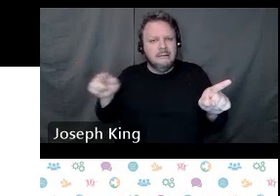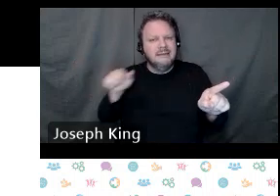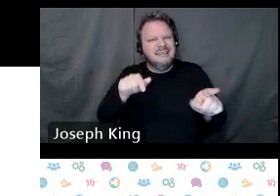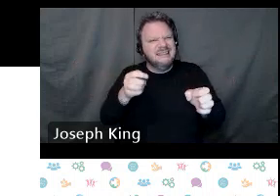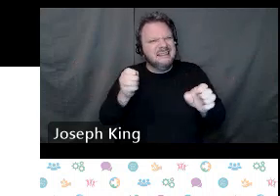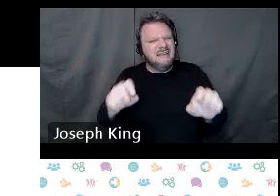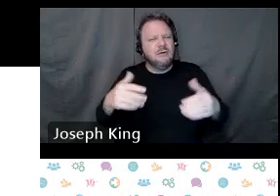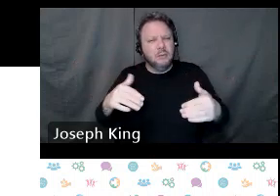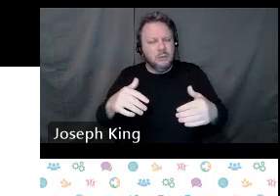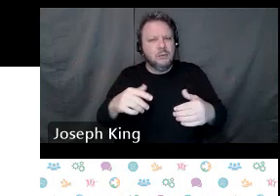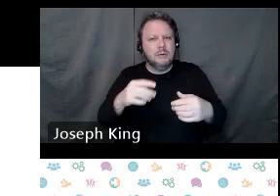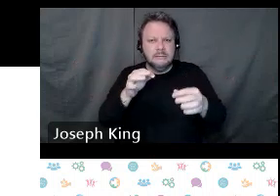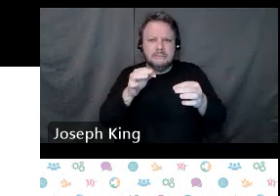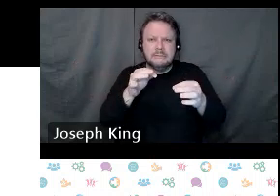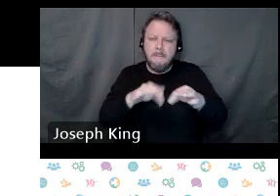This effort is a significant shift.